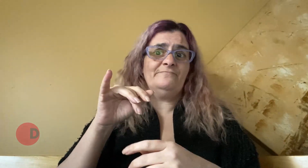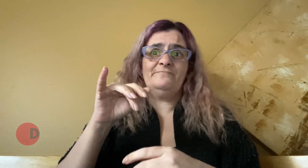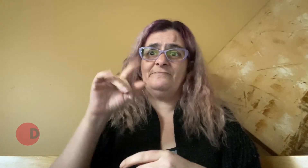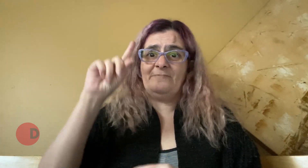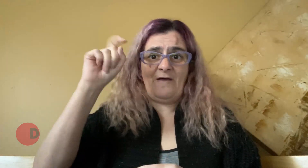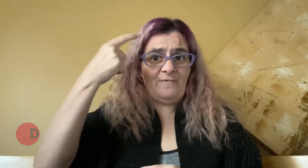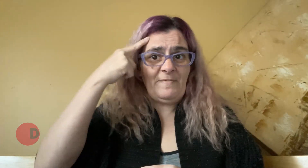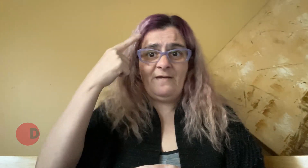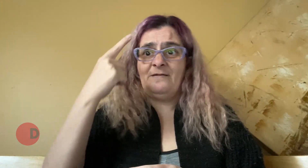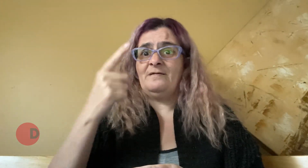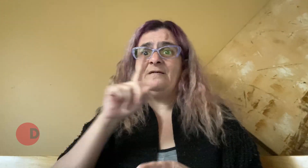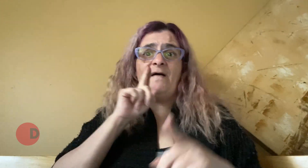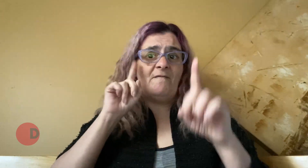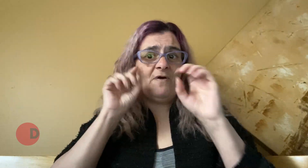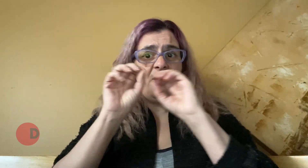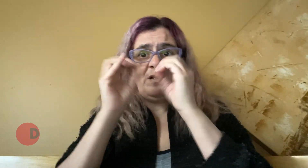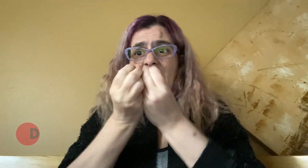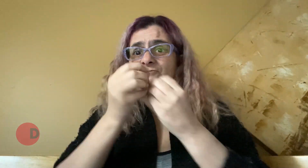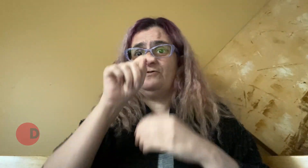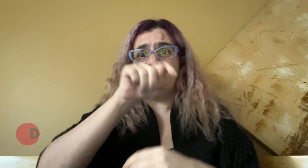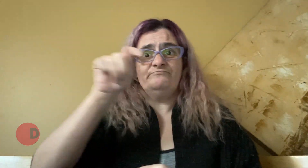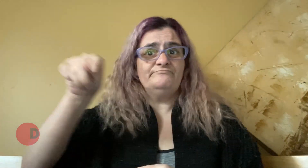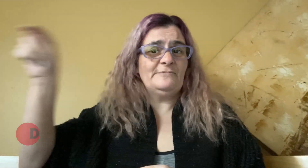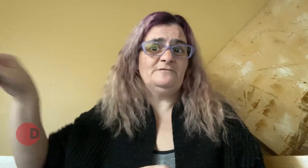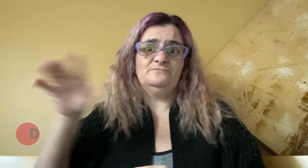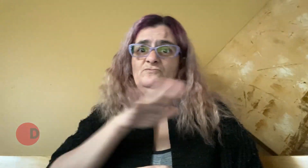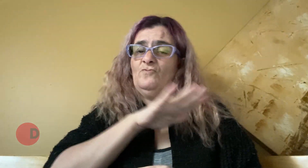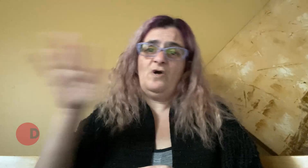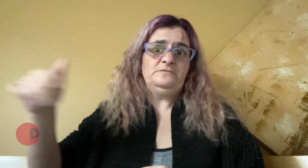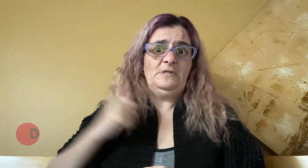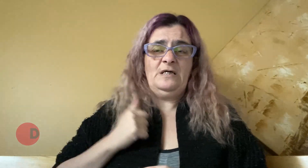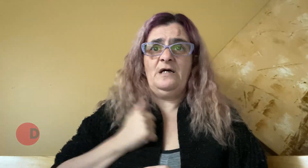government and Deaf organizations across Canada.